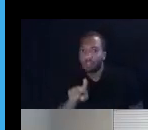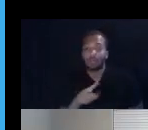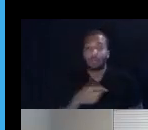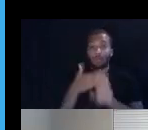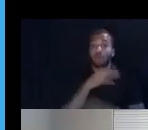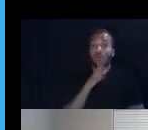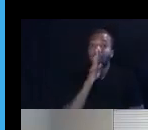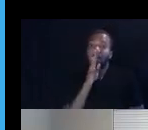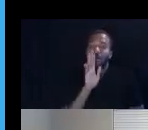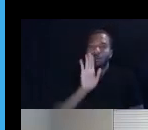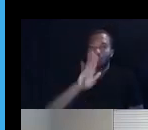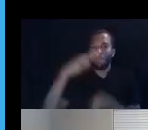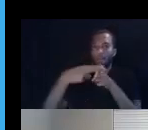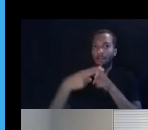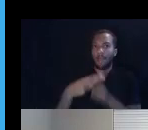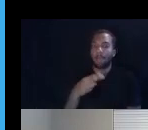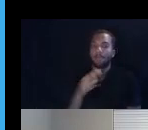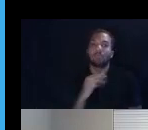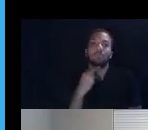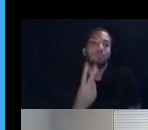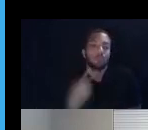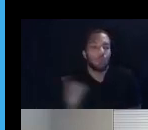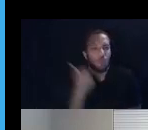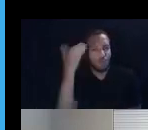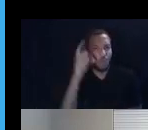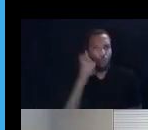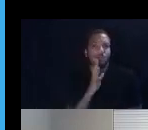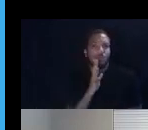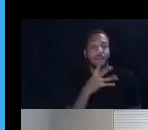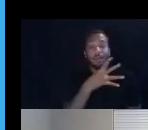so we know who you are. An additional ask to be mindful of your pace while speaking,